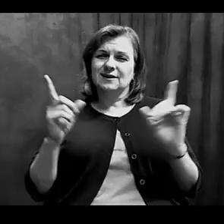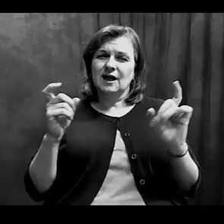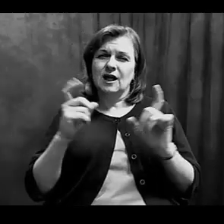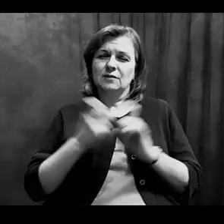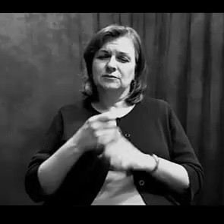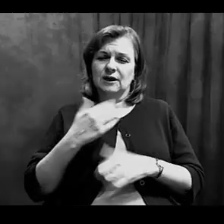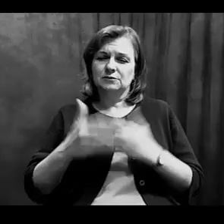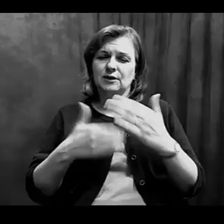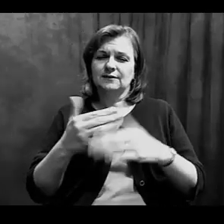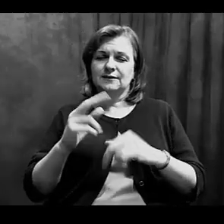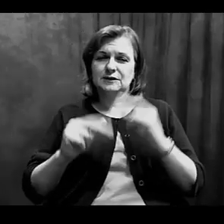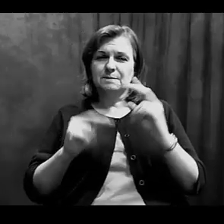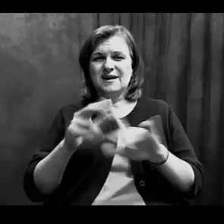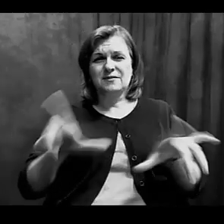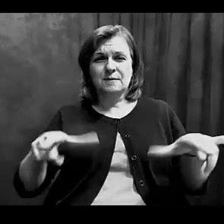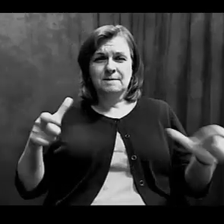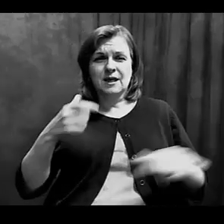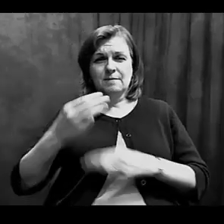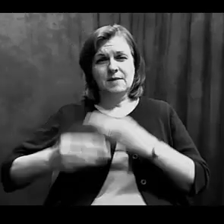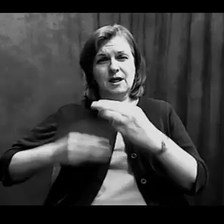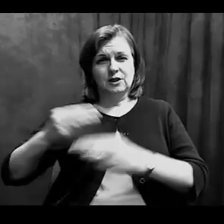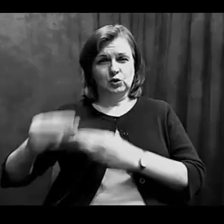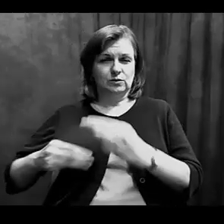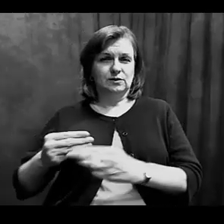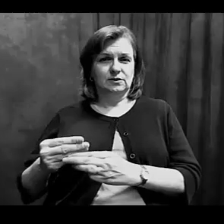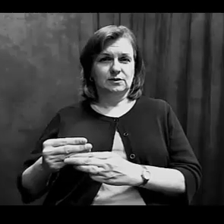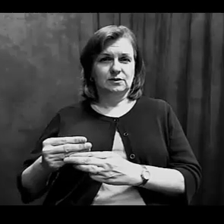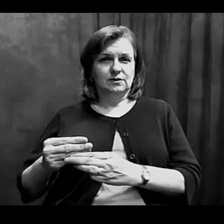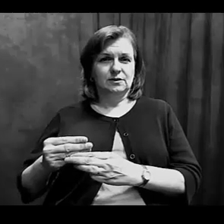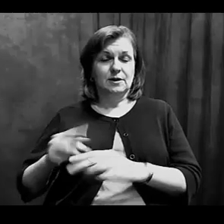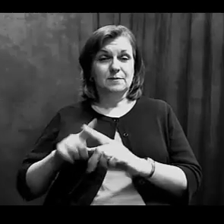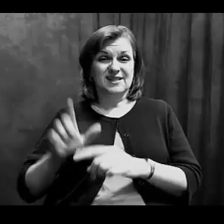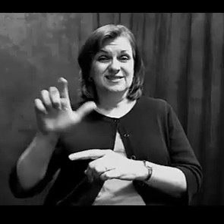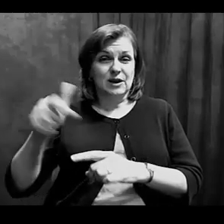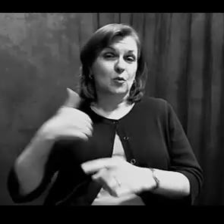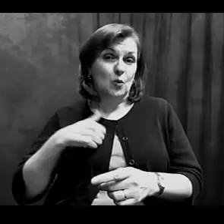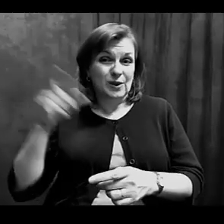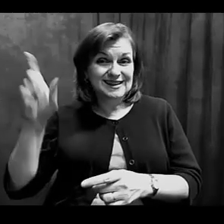as a process to build these large macromolecules but when they're needed